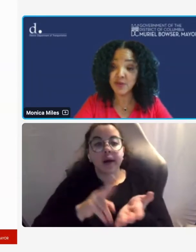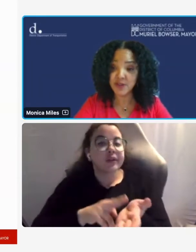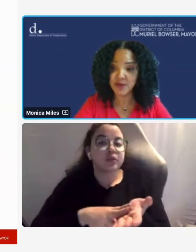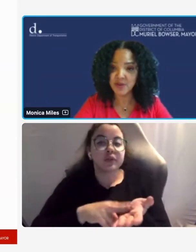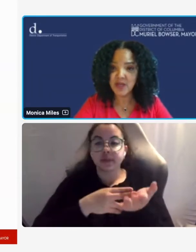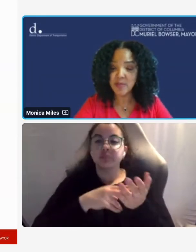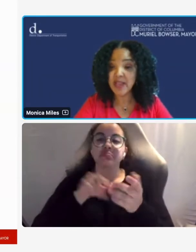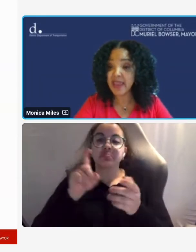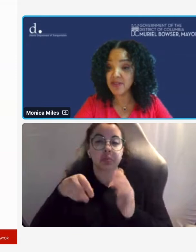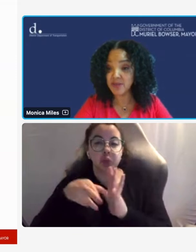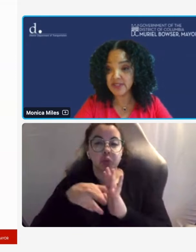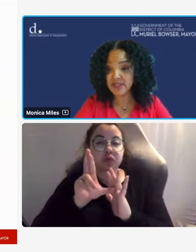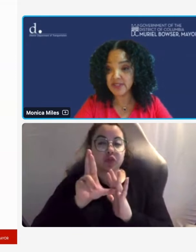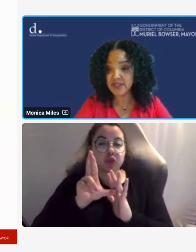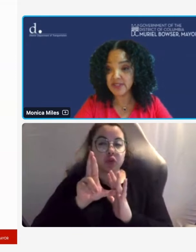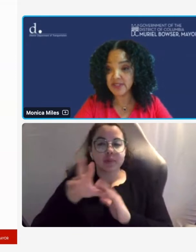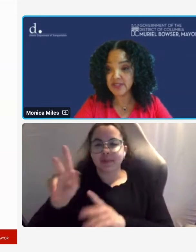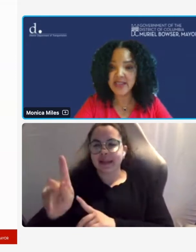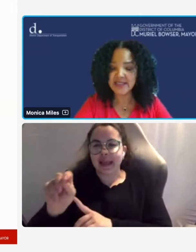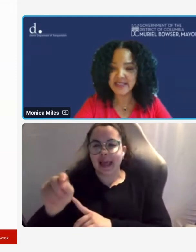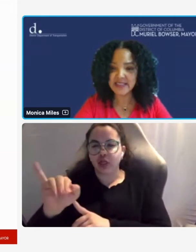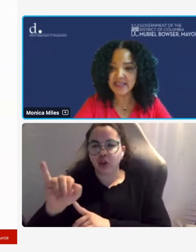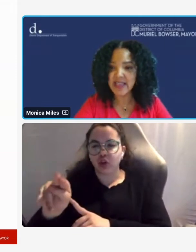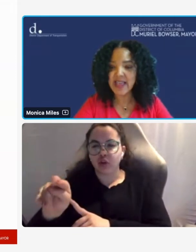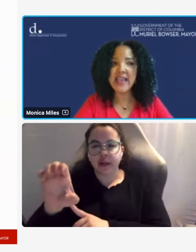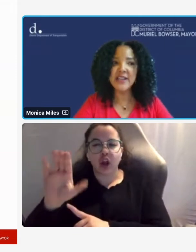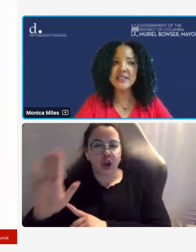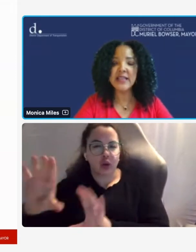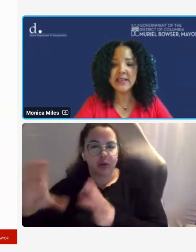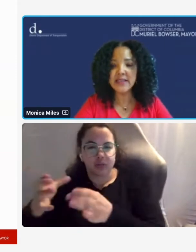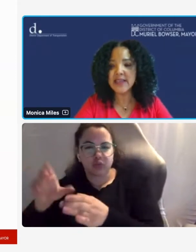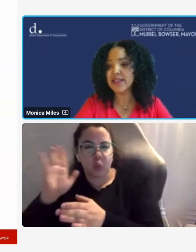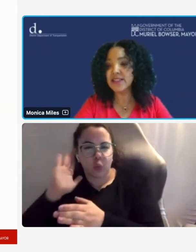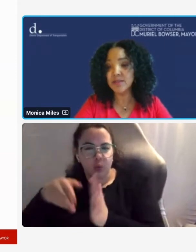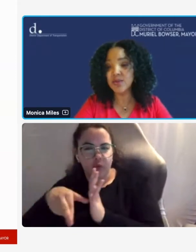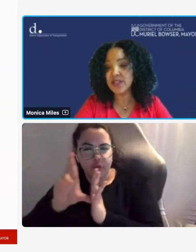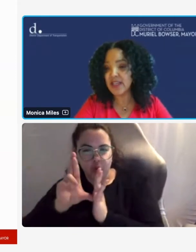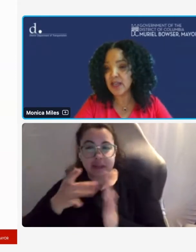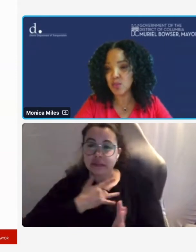review by catherine's section by the doacd and it's likely that at some point in time